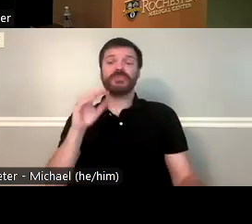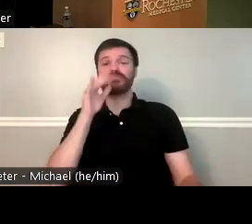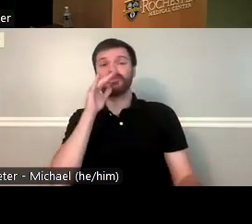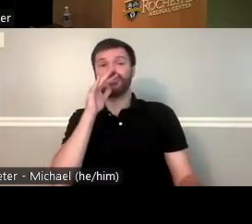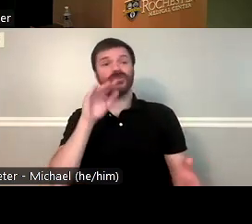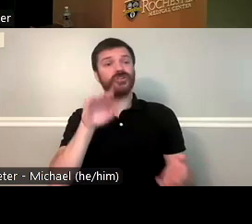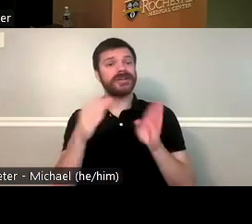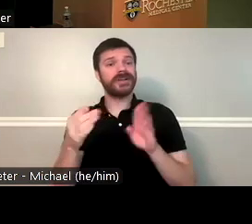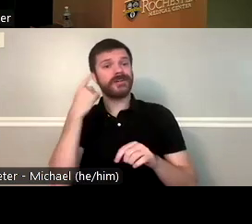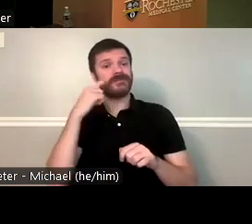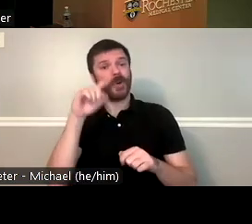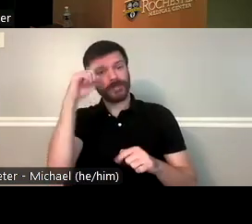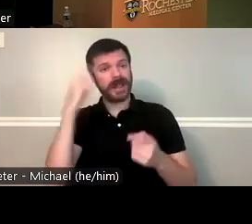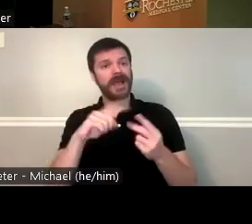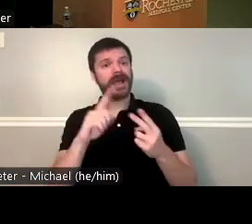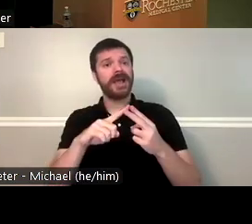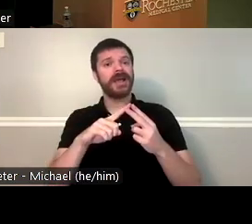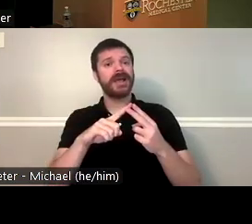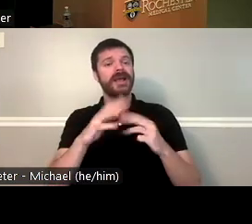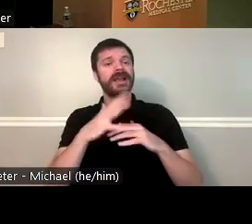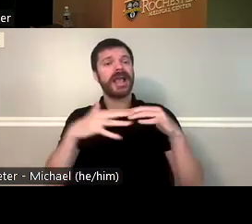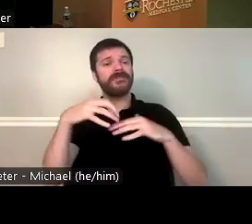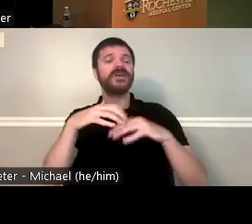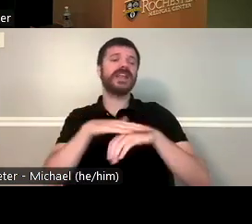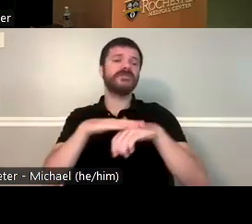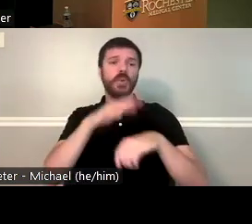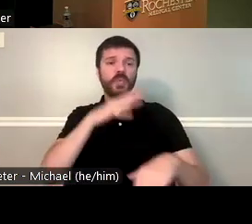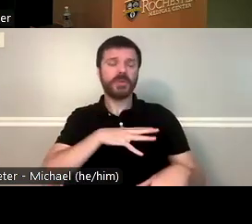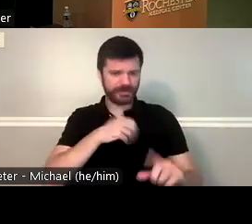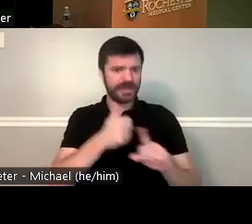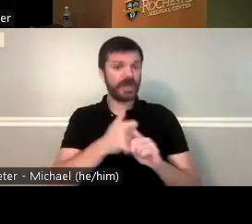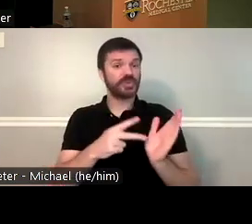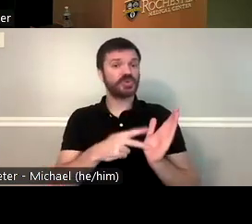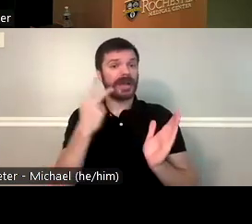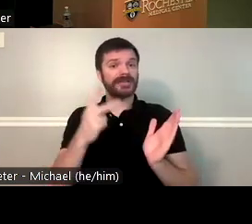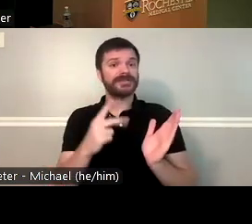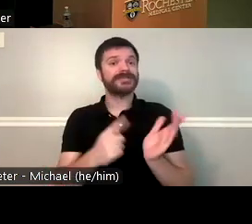Native American women are at least twice as high and in some cases three times as high